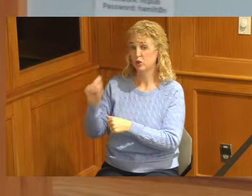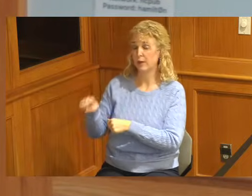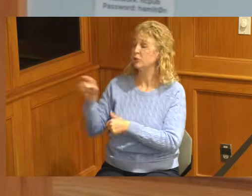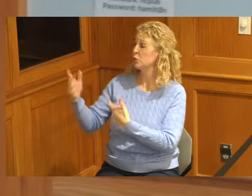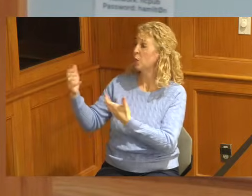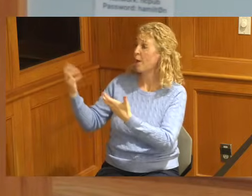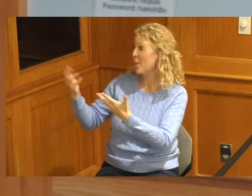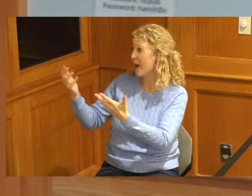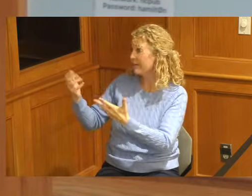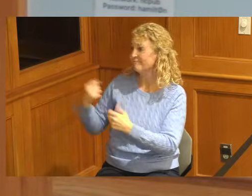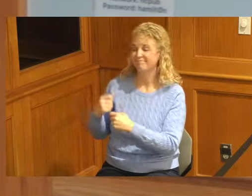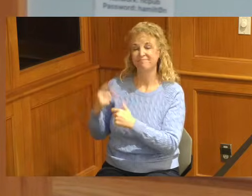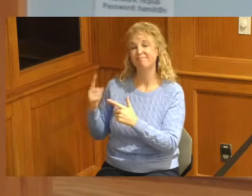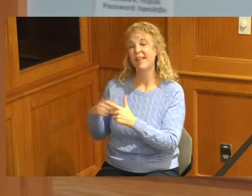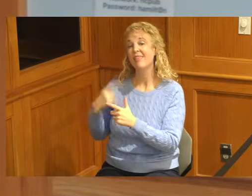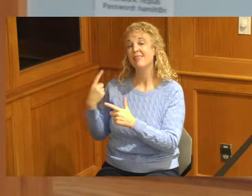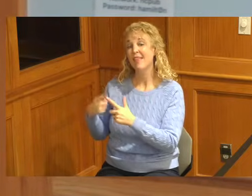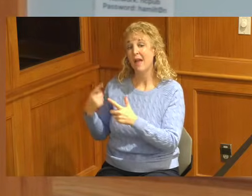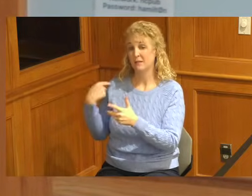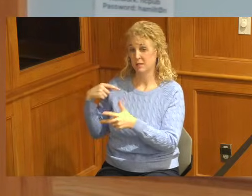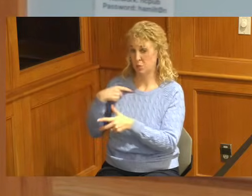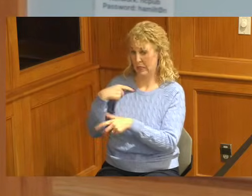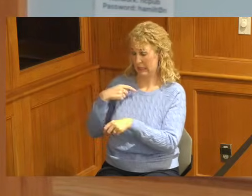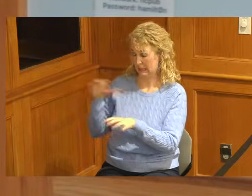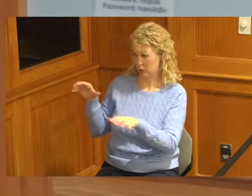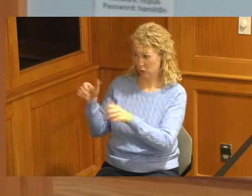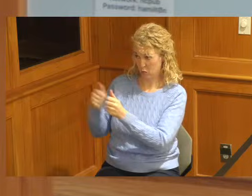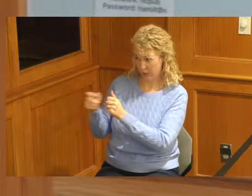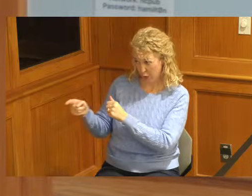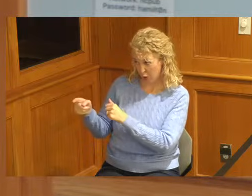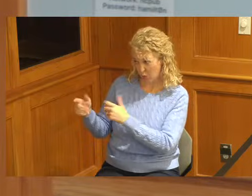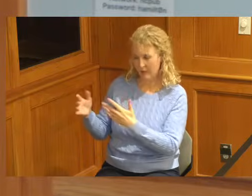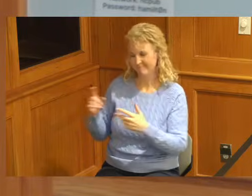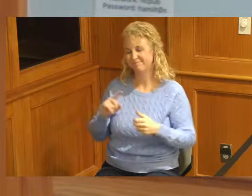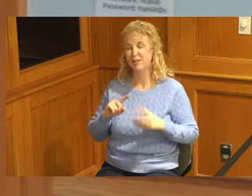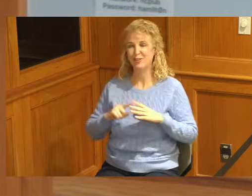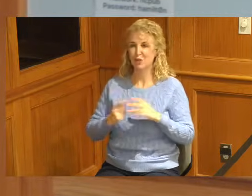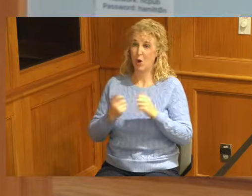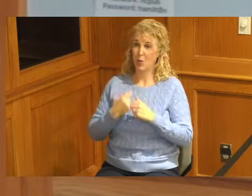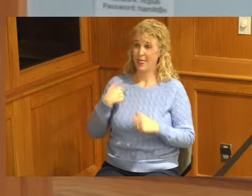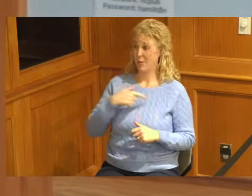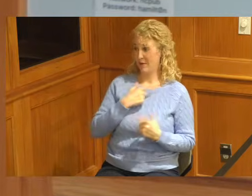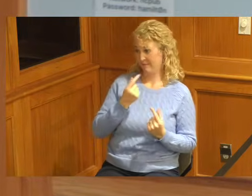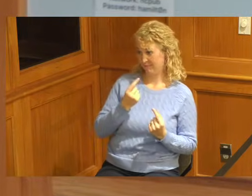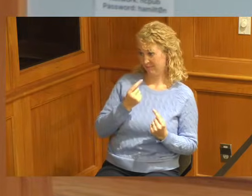then what's how can we how can and also here's what we do and how can this work together. Okay.